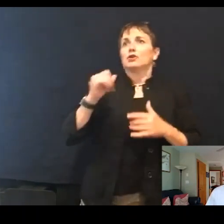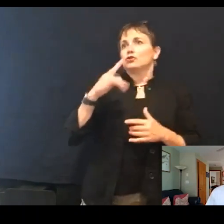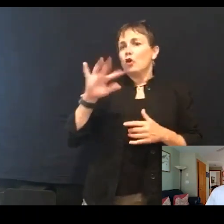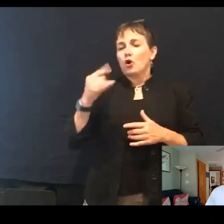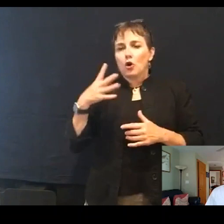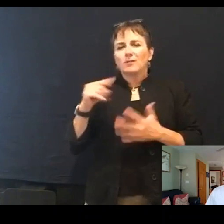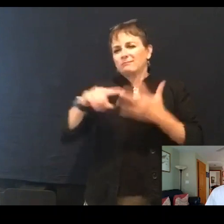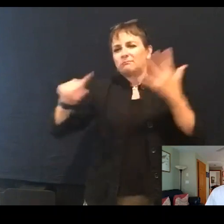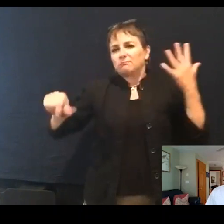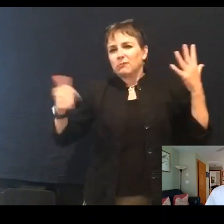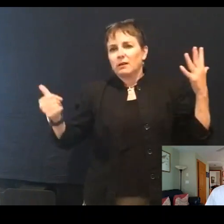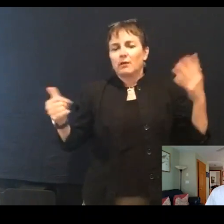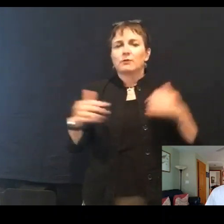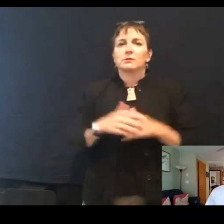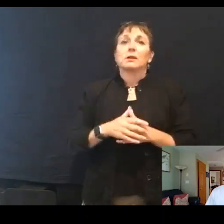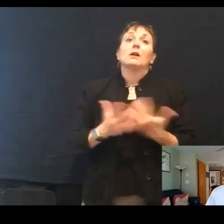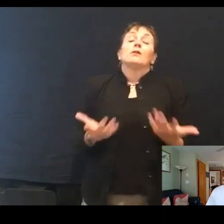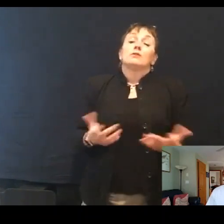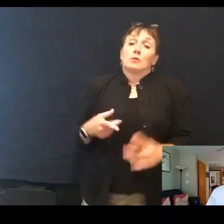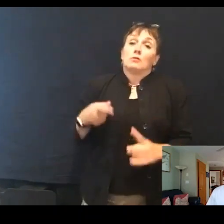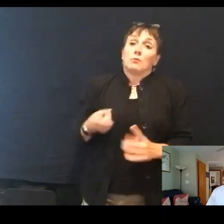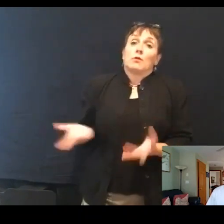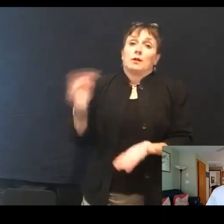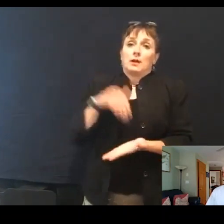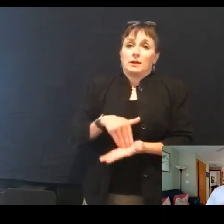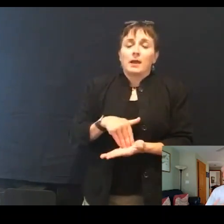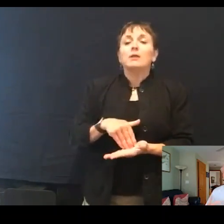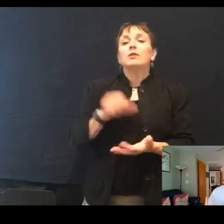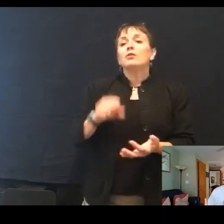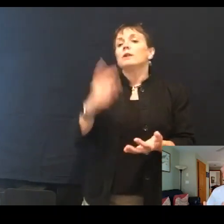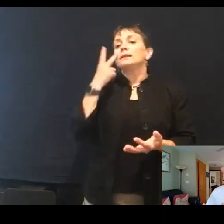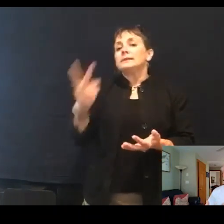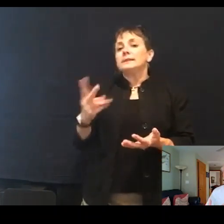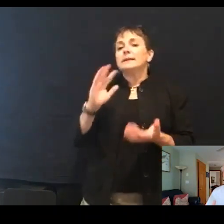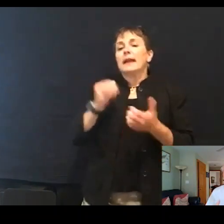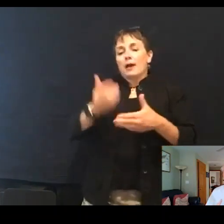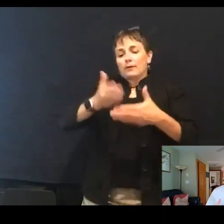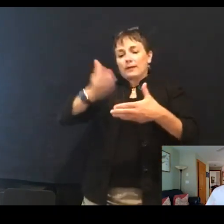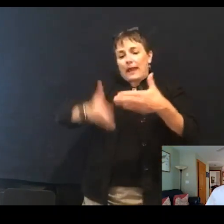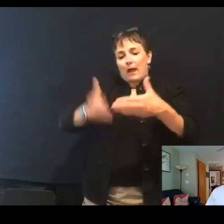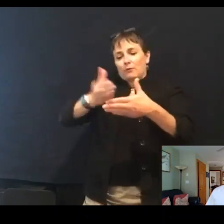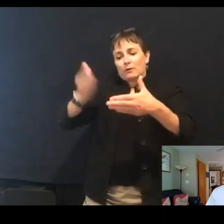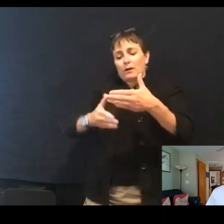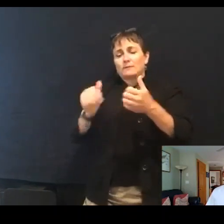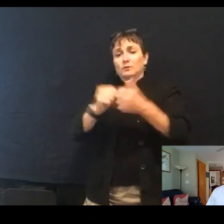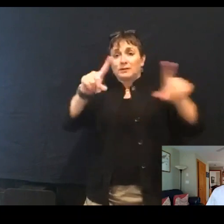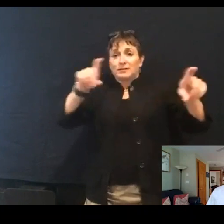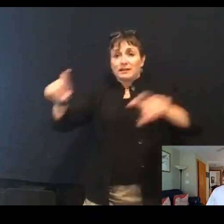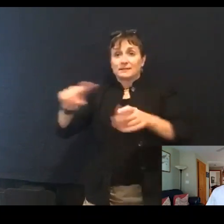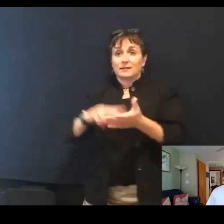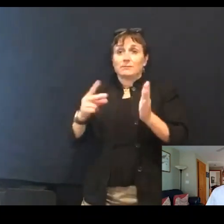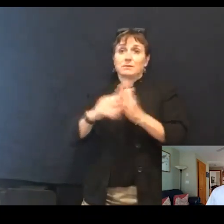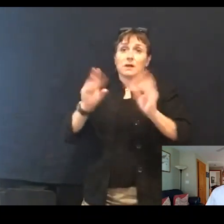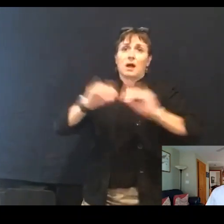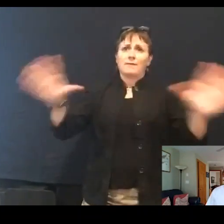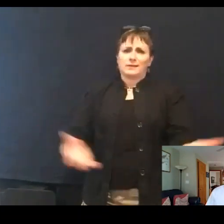and Stargardt disease. So again, you can see how the outcomes of testing are not always as straightforward as you